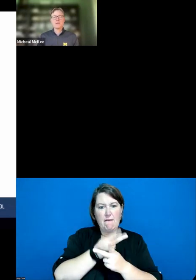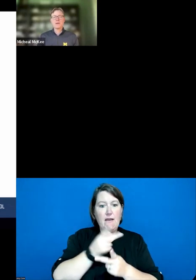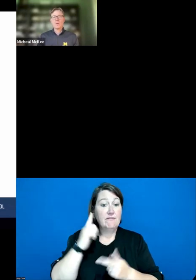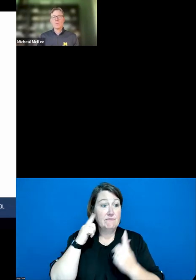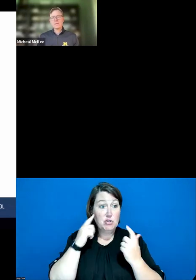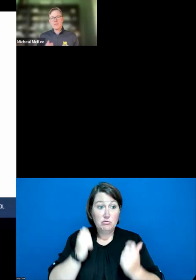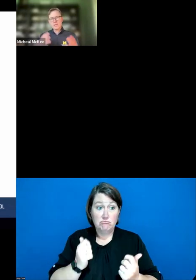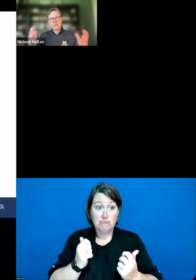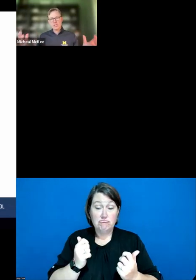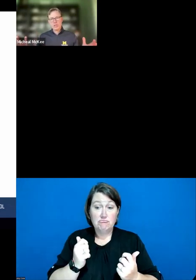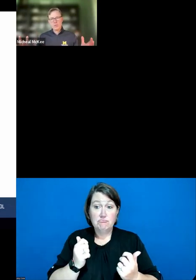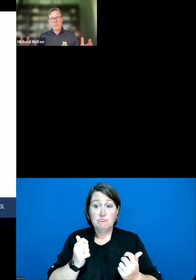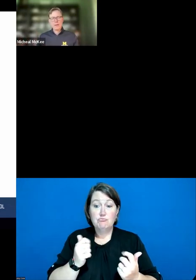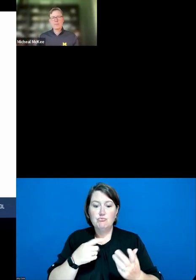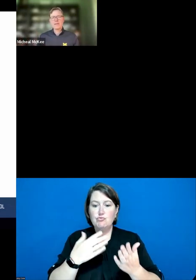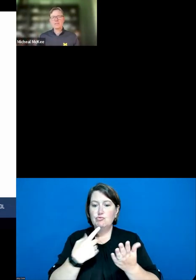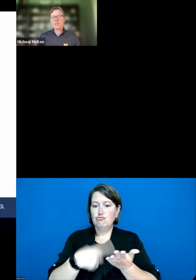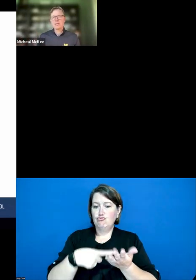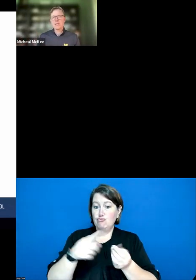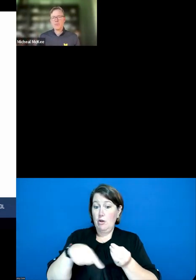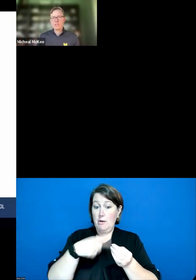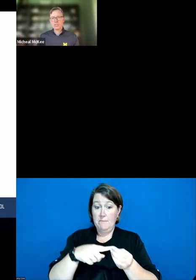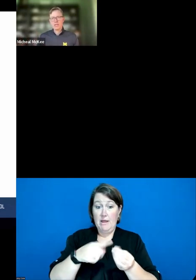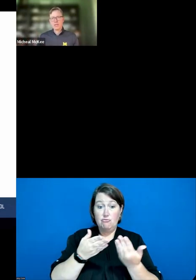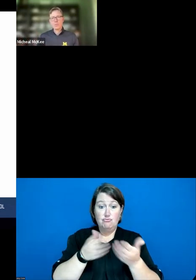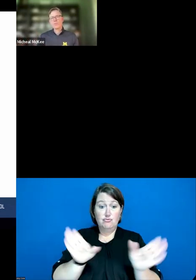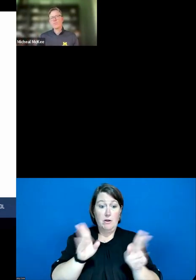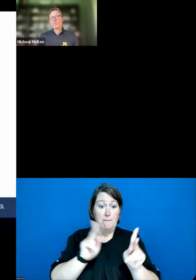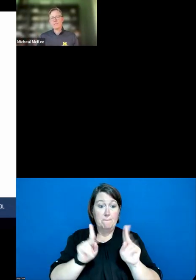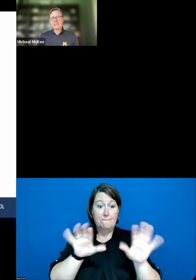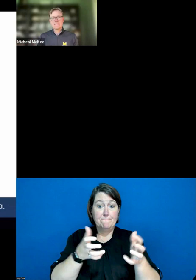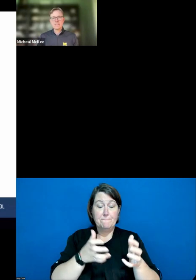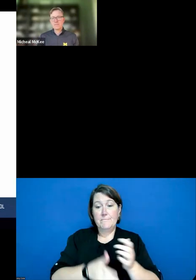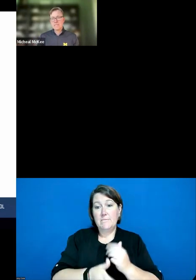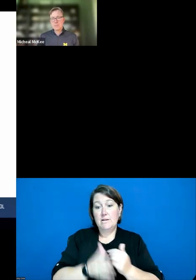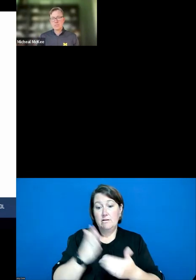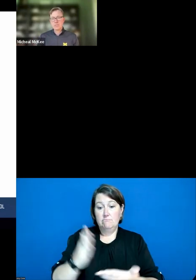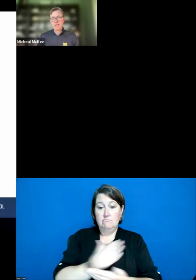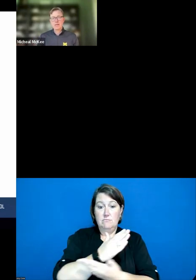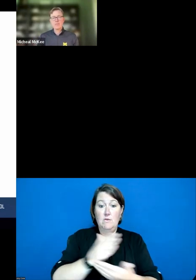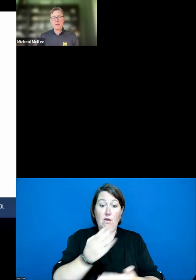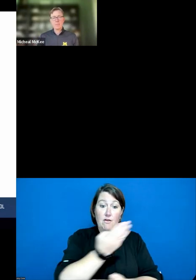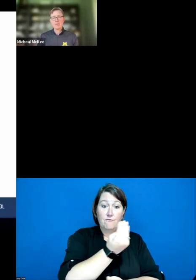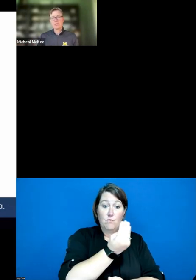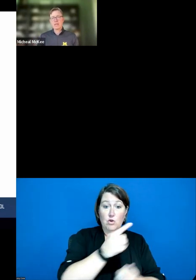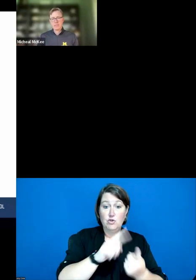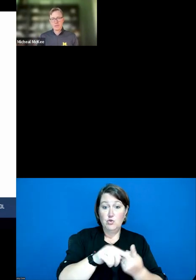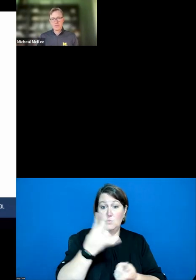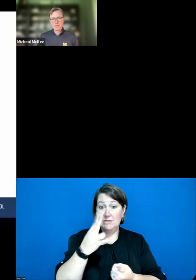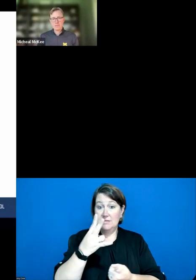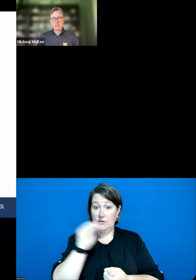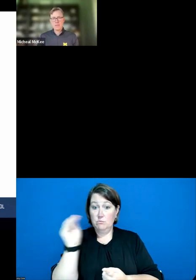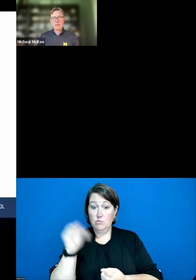When we talk about a general population, it ranges anywhere 14-17% of the population has hearing loss.